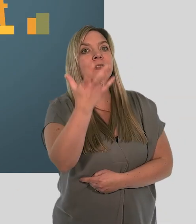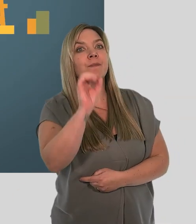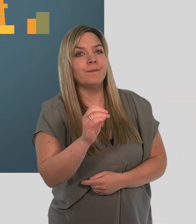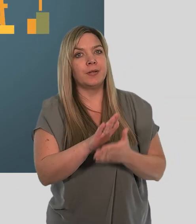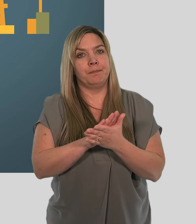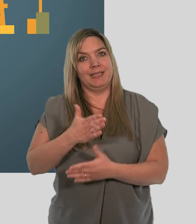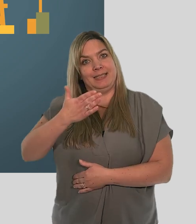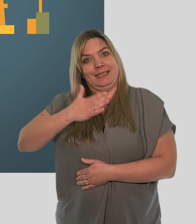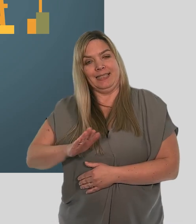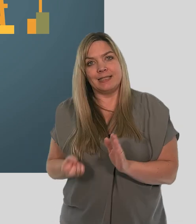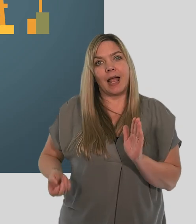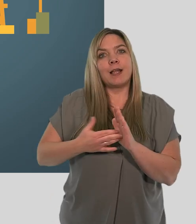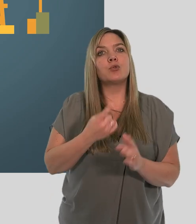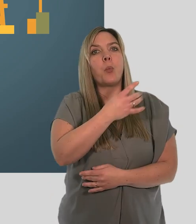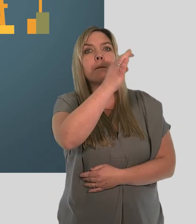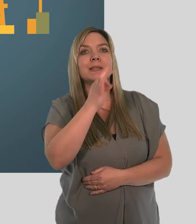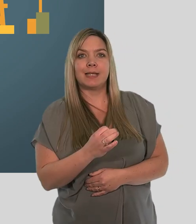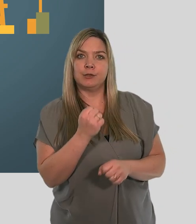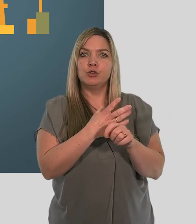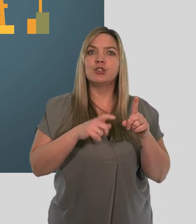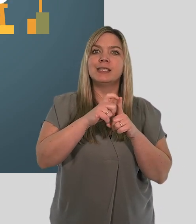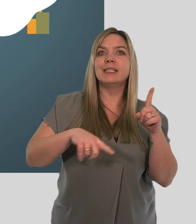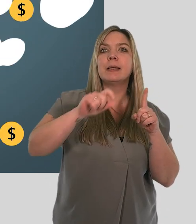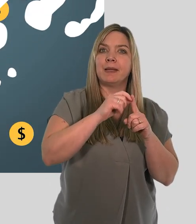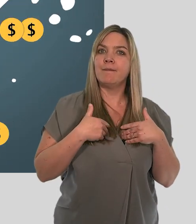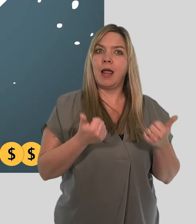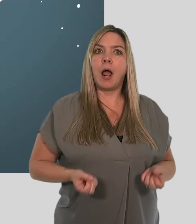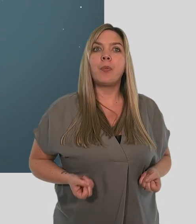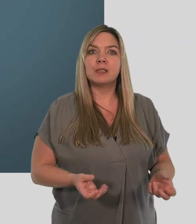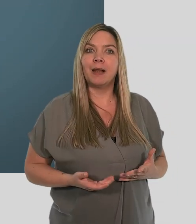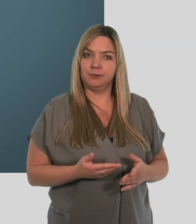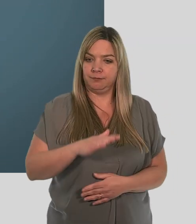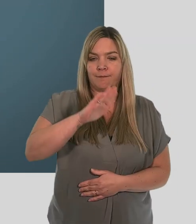and removing fossil fuel subsidies that would likely benefit health directly,